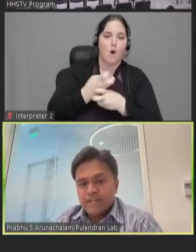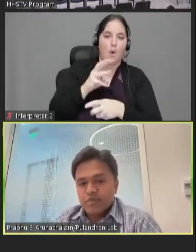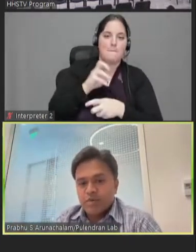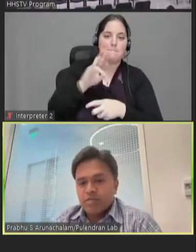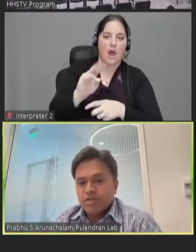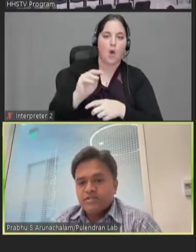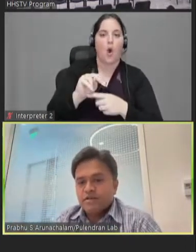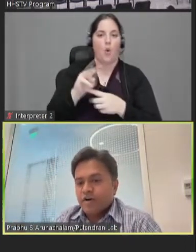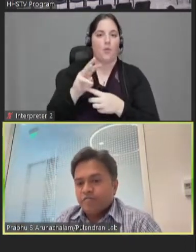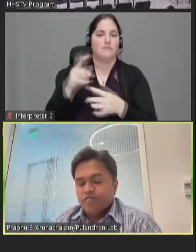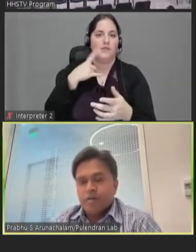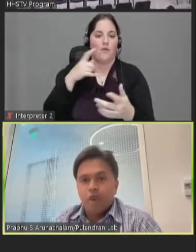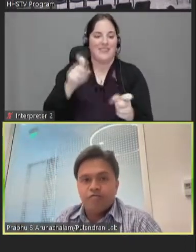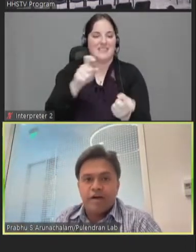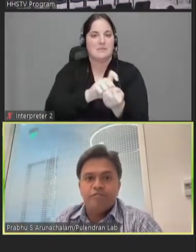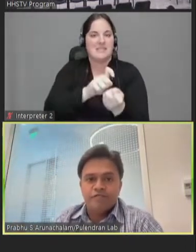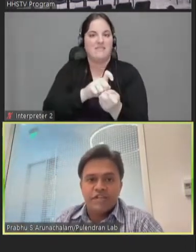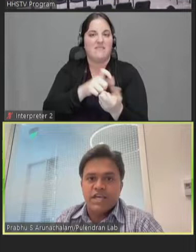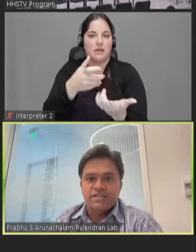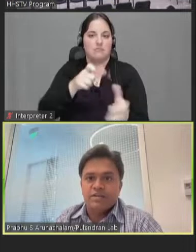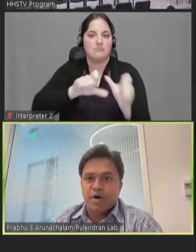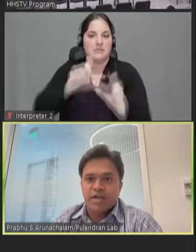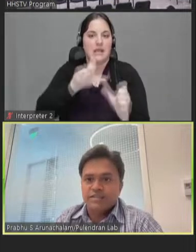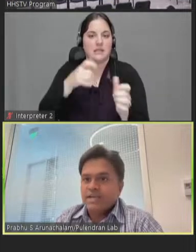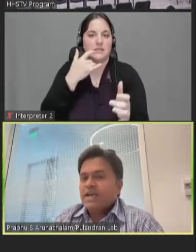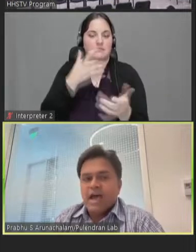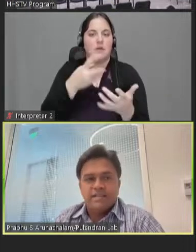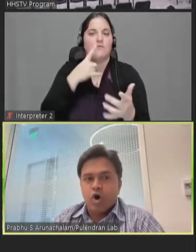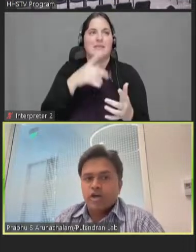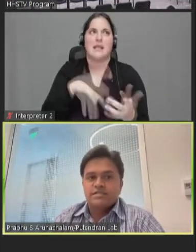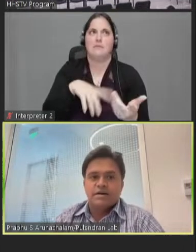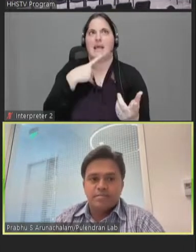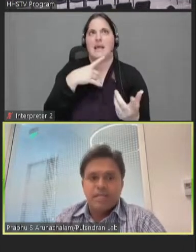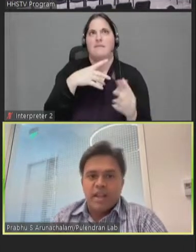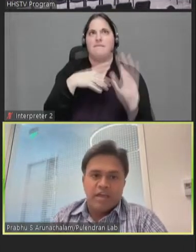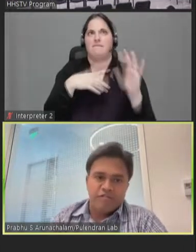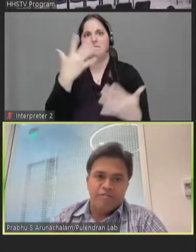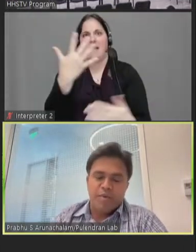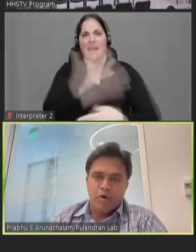experiment, they survived for about 550 days in mice, as long as the life of a mouse.